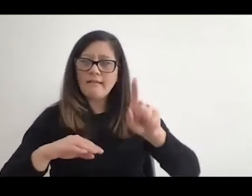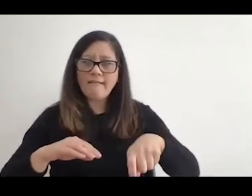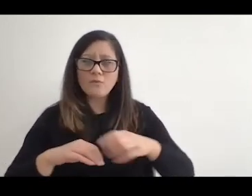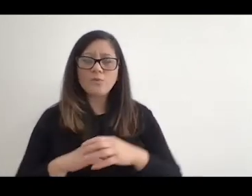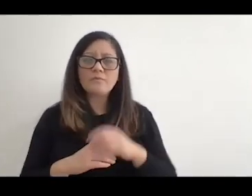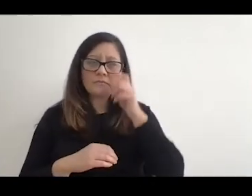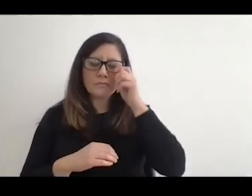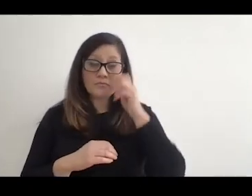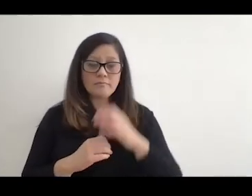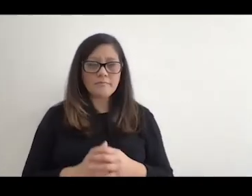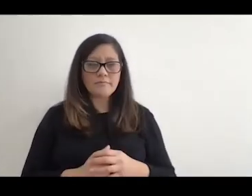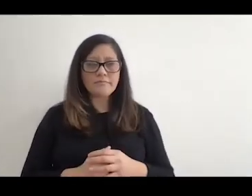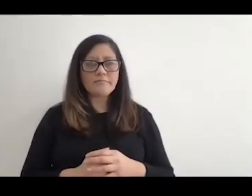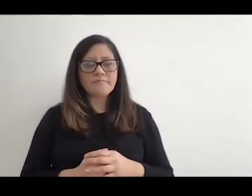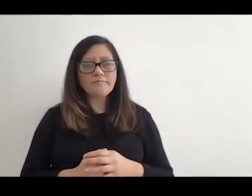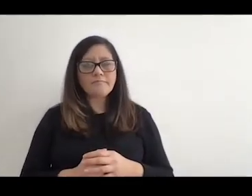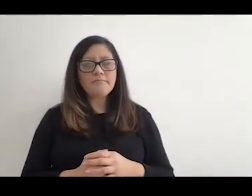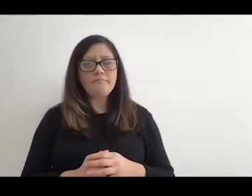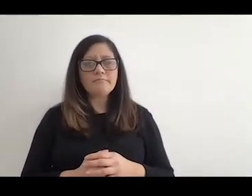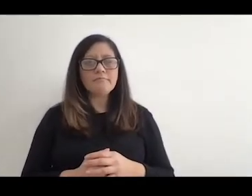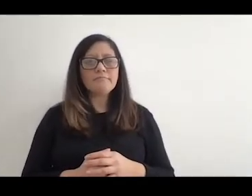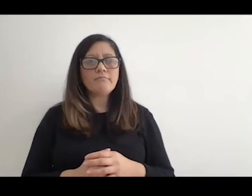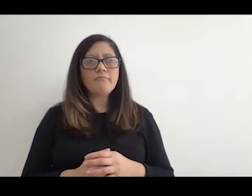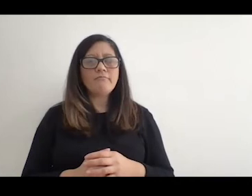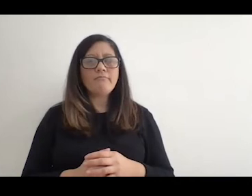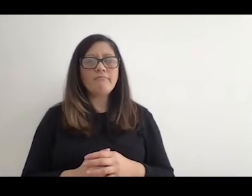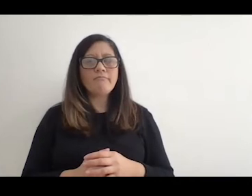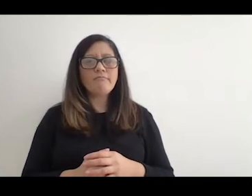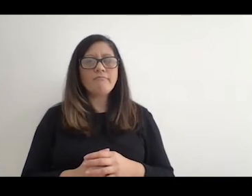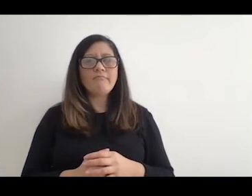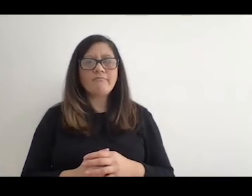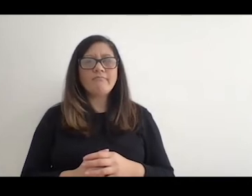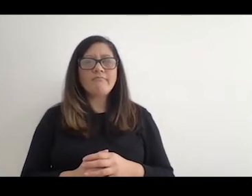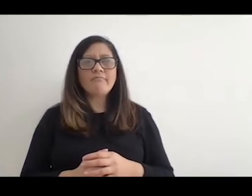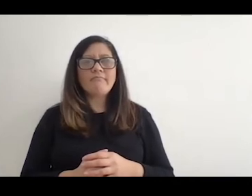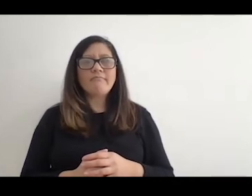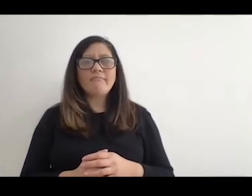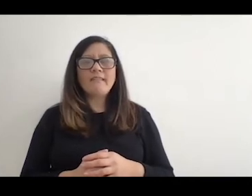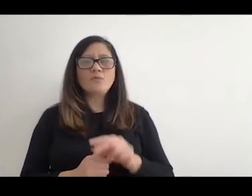That's not something that she necessarily has to do, so that's how I look at her seated body type.